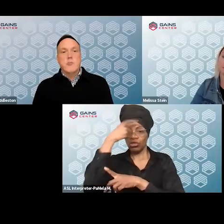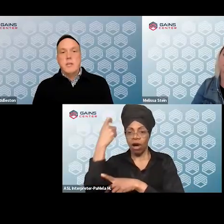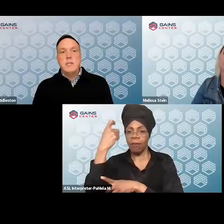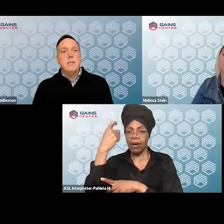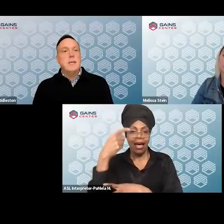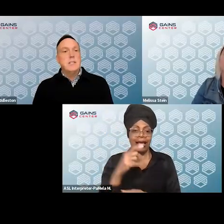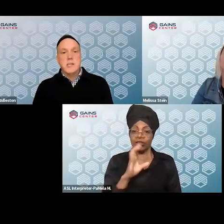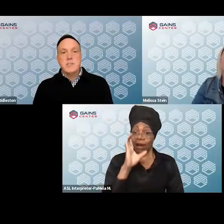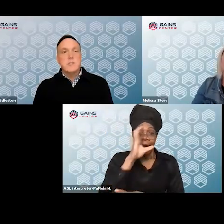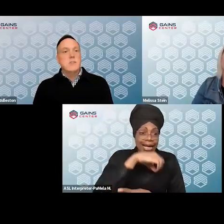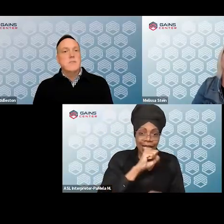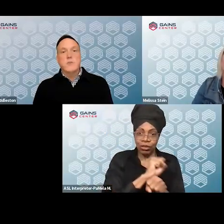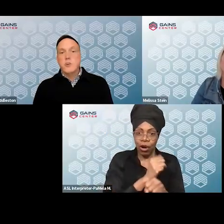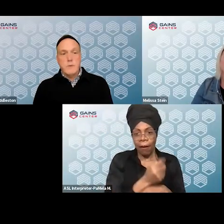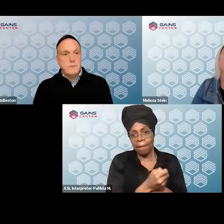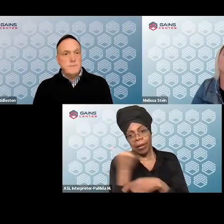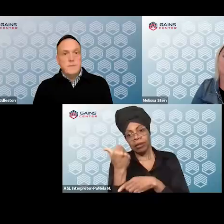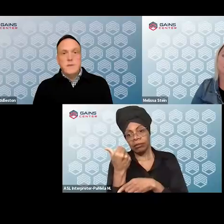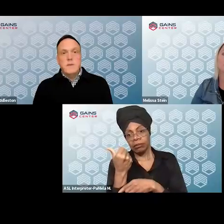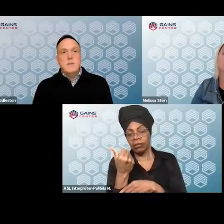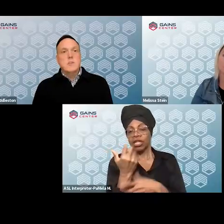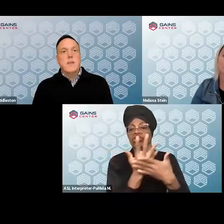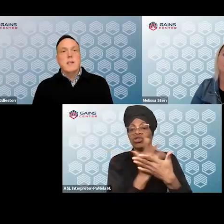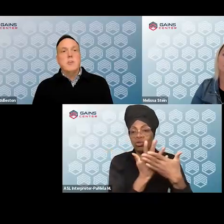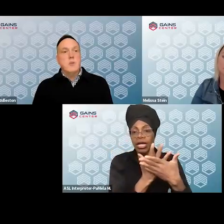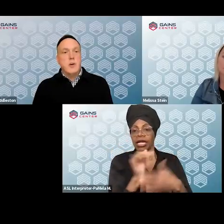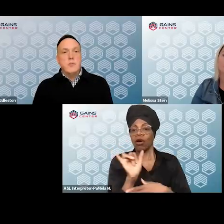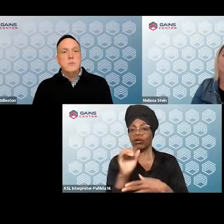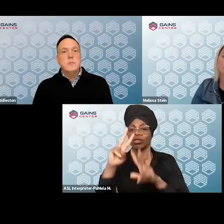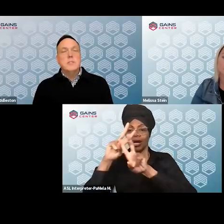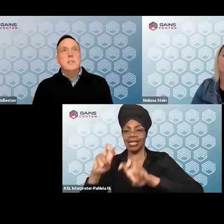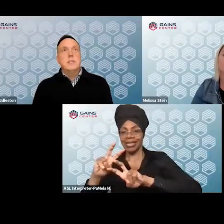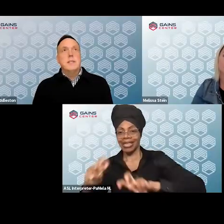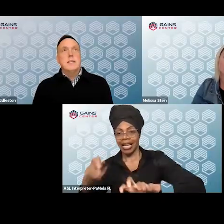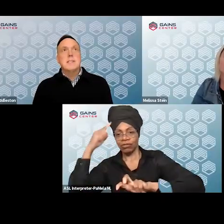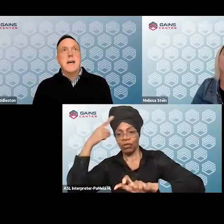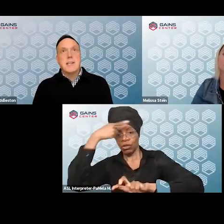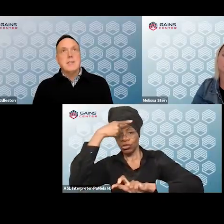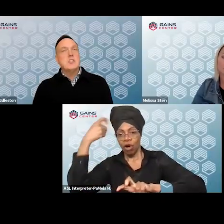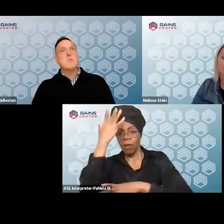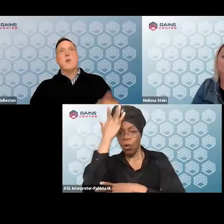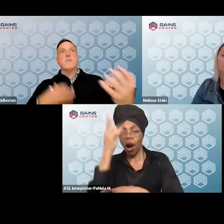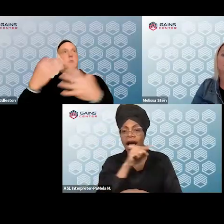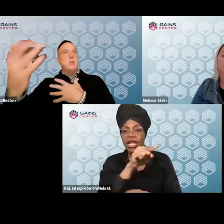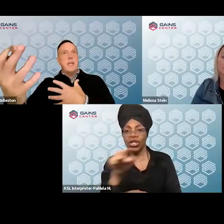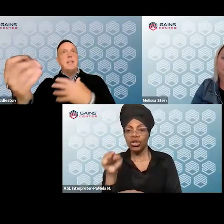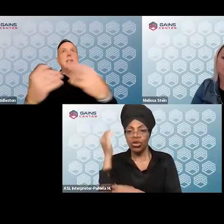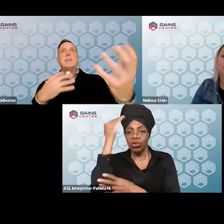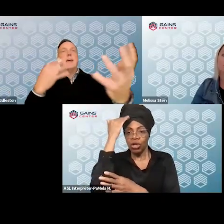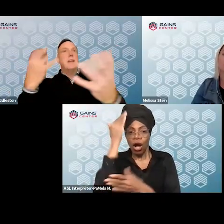Screen and assess for trauma so that you know, and this is part of communicating